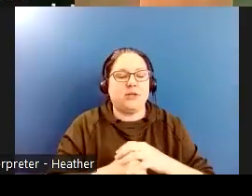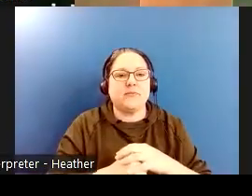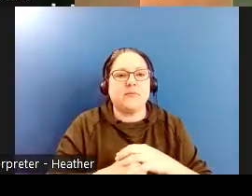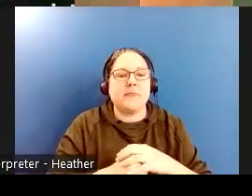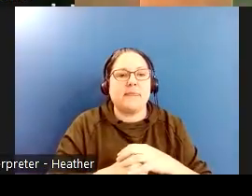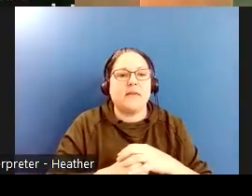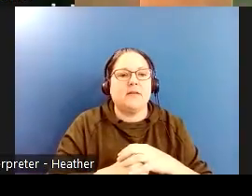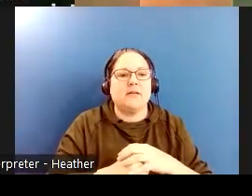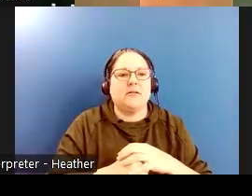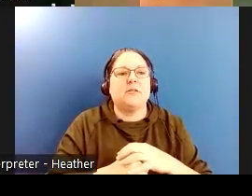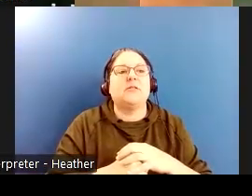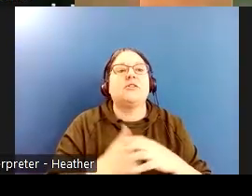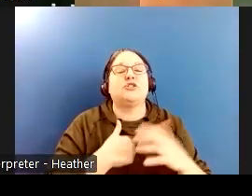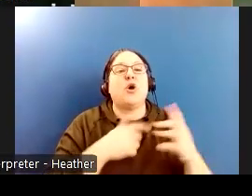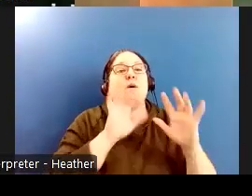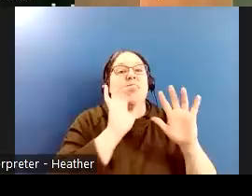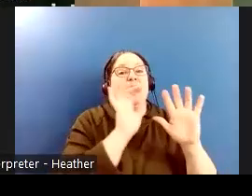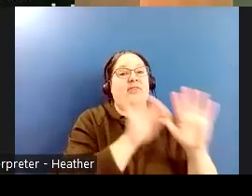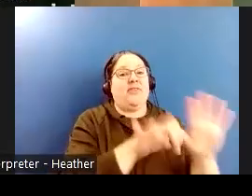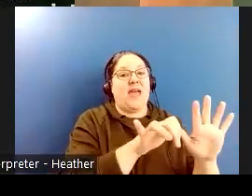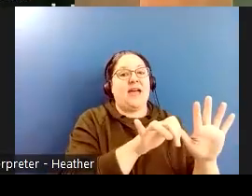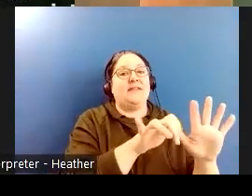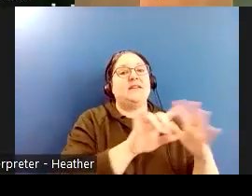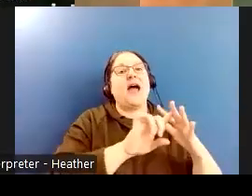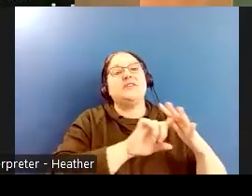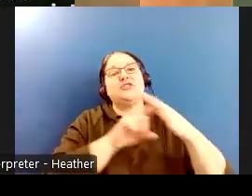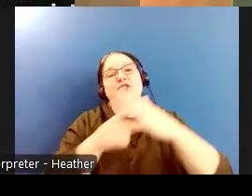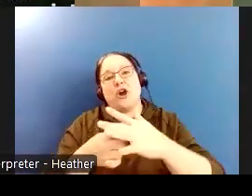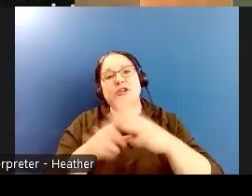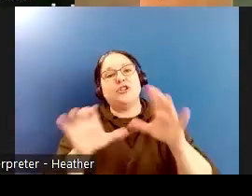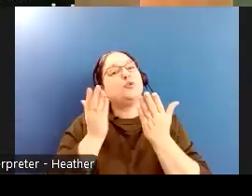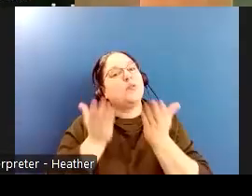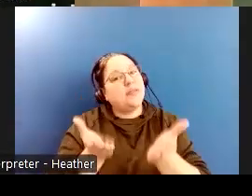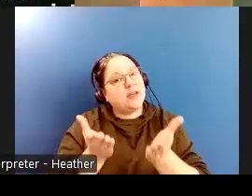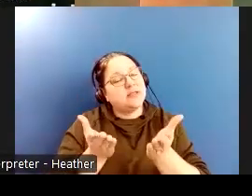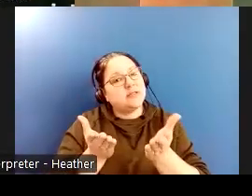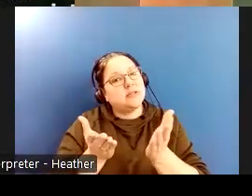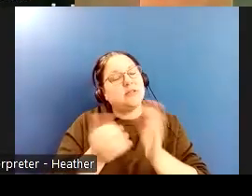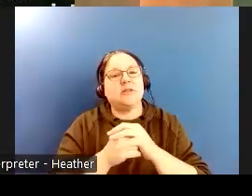do the same things in this patient population as well. Uh the only difference being that